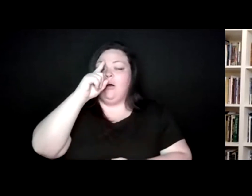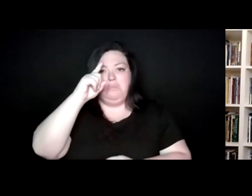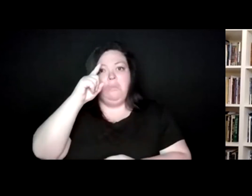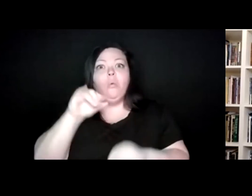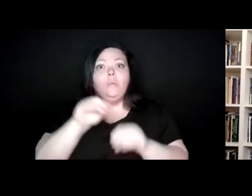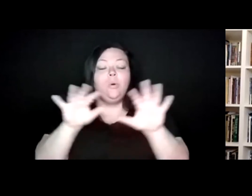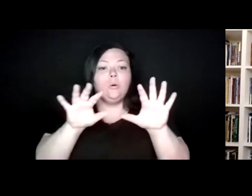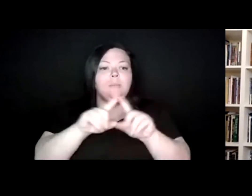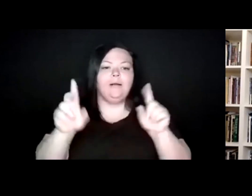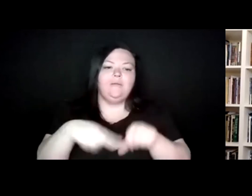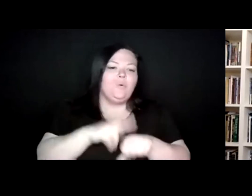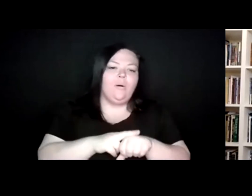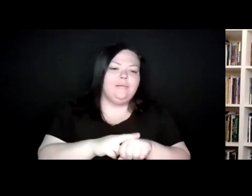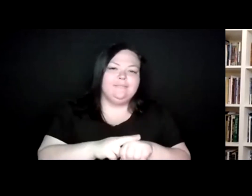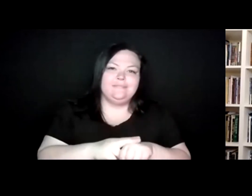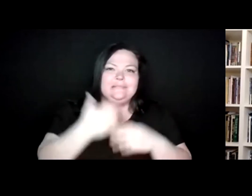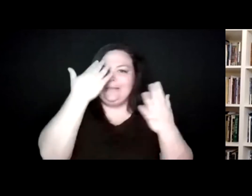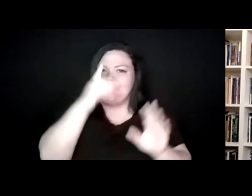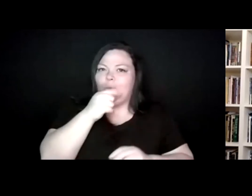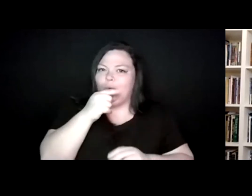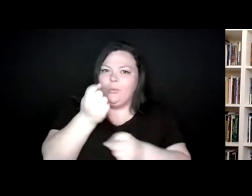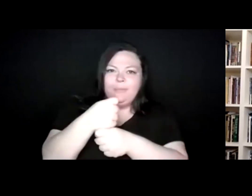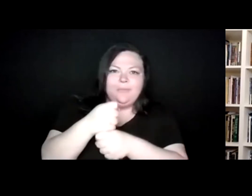but of course, had no sense of their makers./ They never saw their mother’s body //